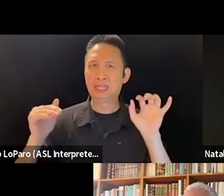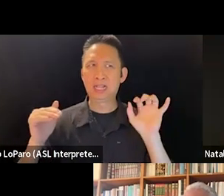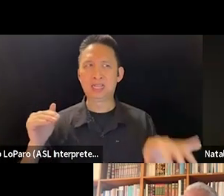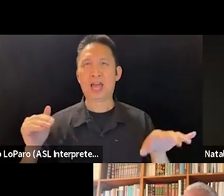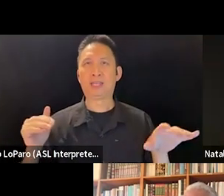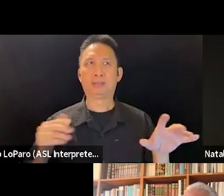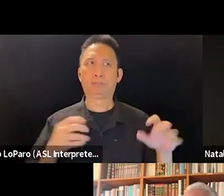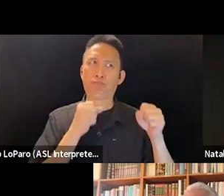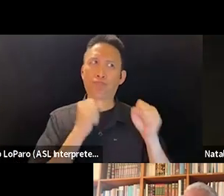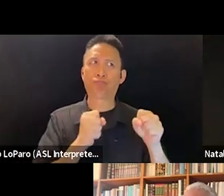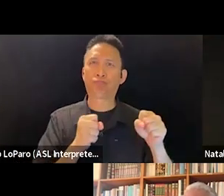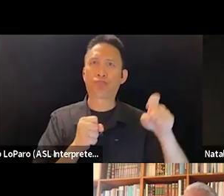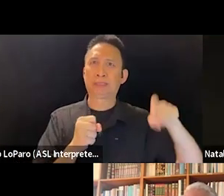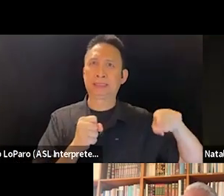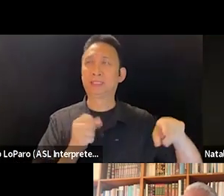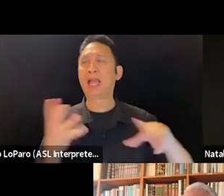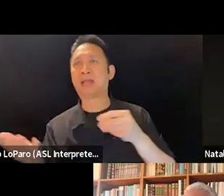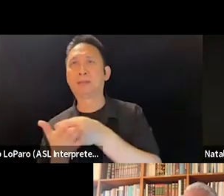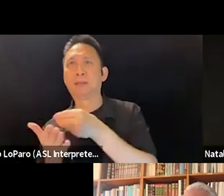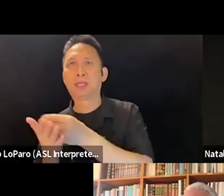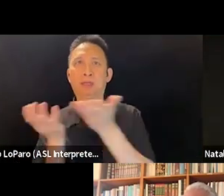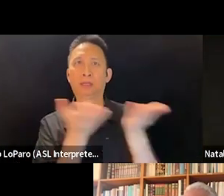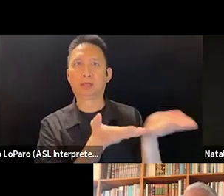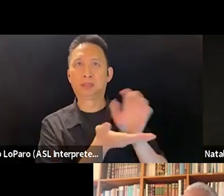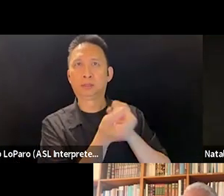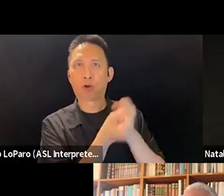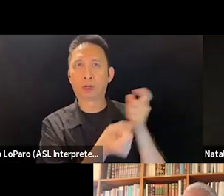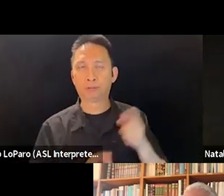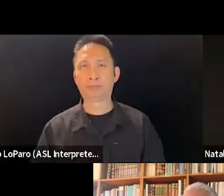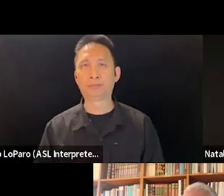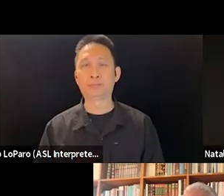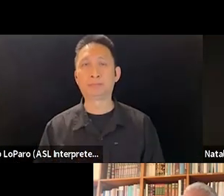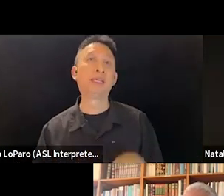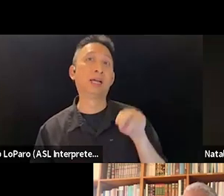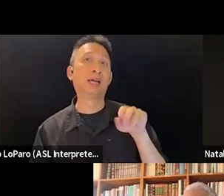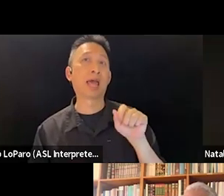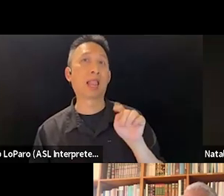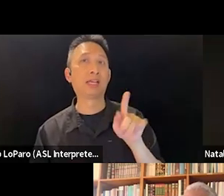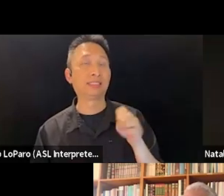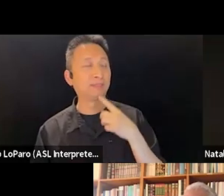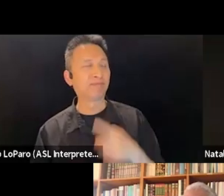and the need to finance the film? Look, I think the first thing to say is it's hard and I think we should acknowledge